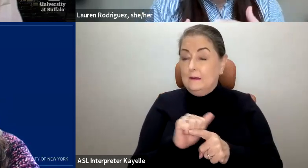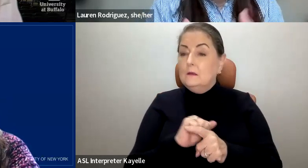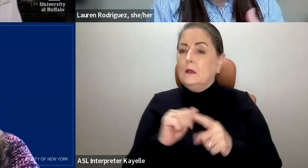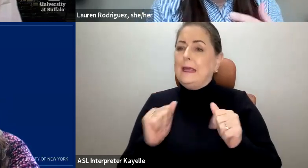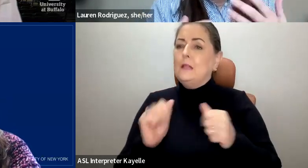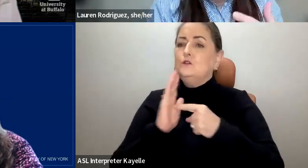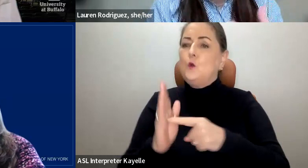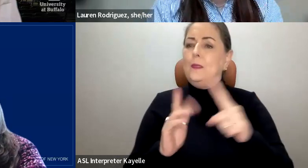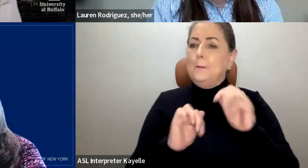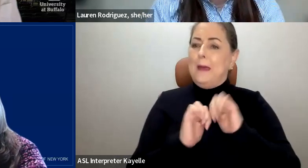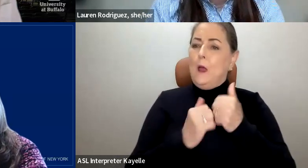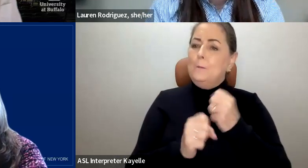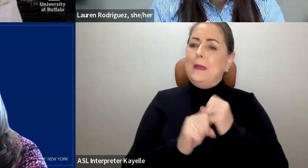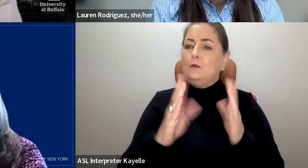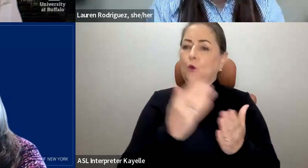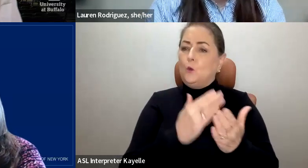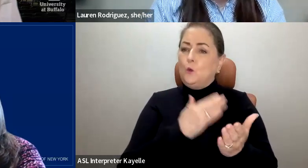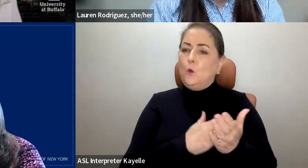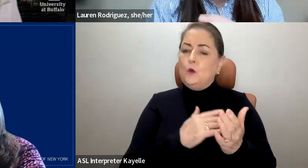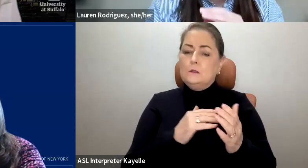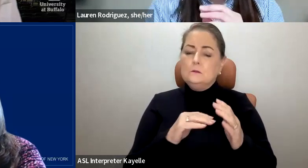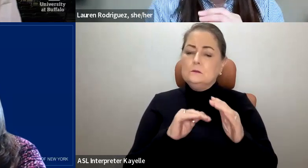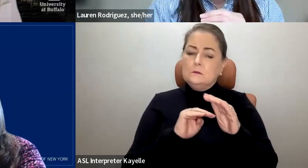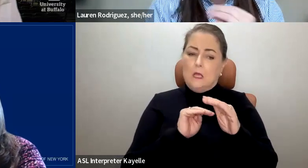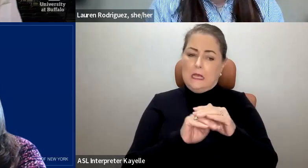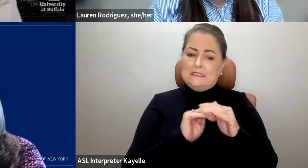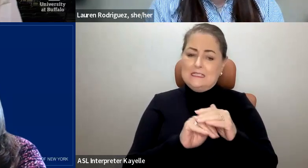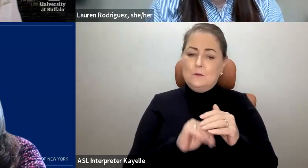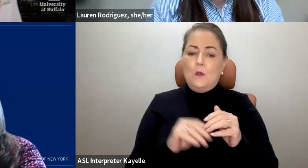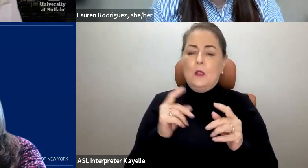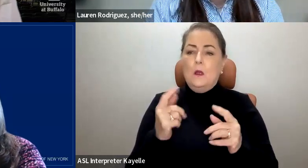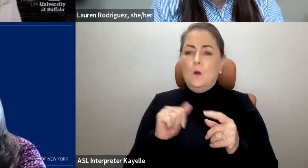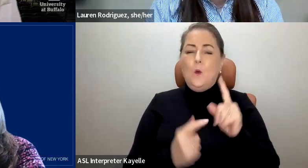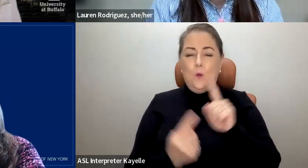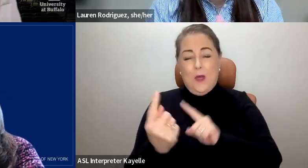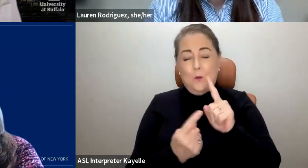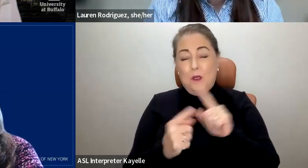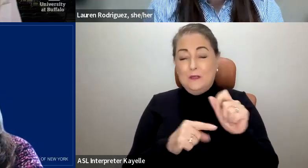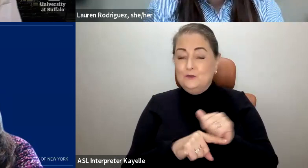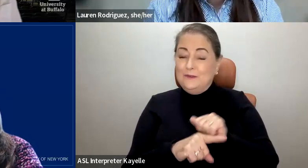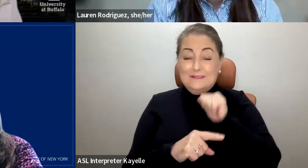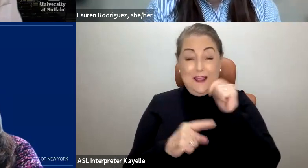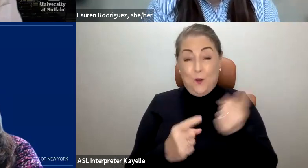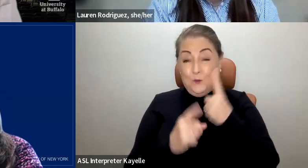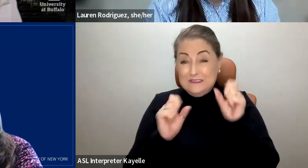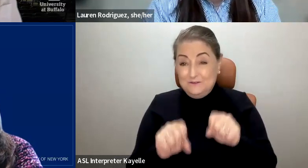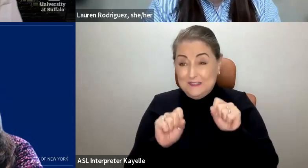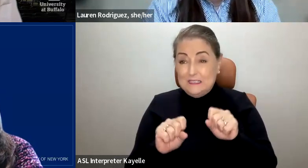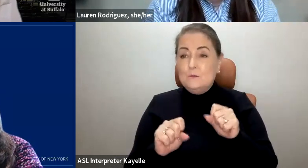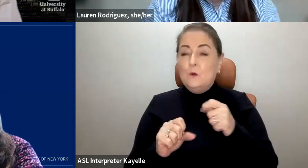to make their courses accessible. Although I know one on one training is not always feasible, what we found was at